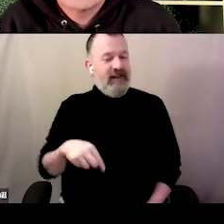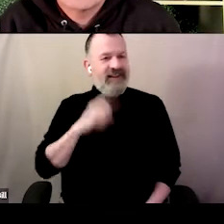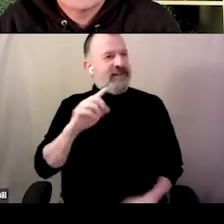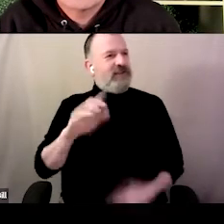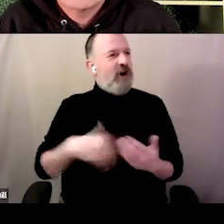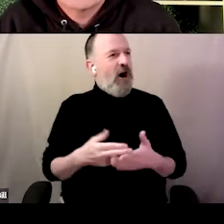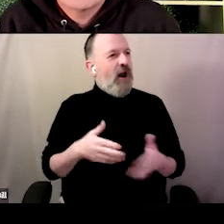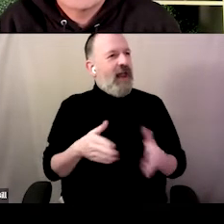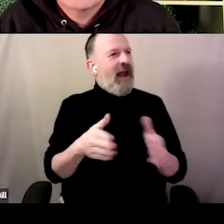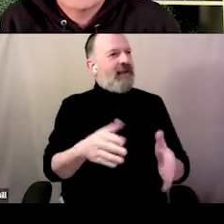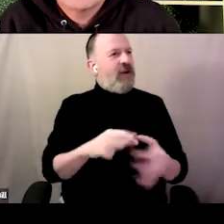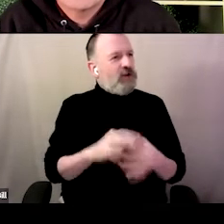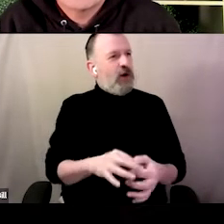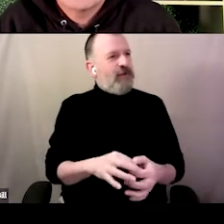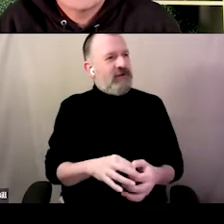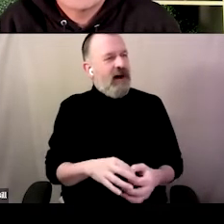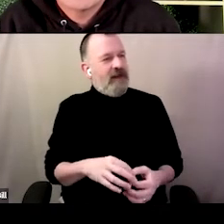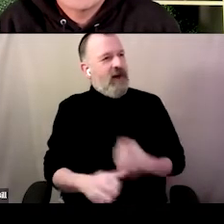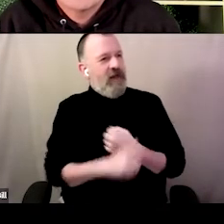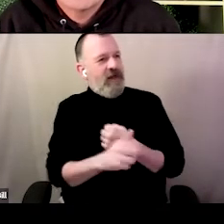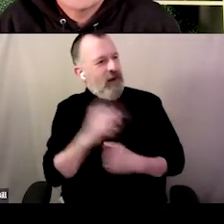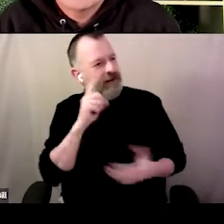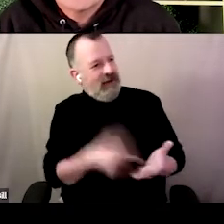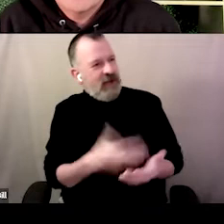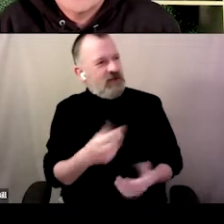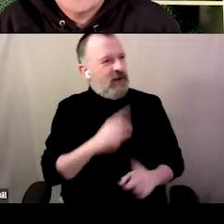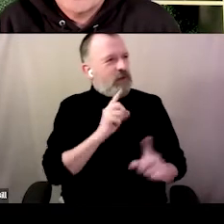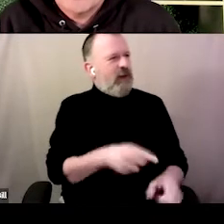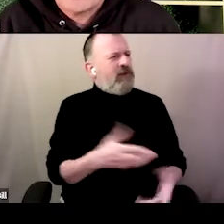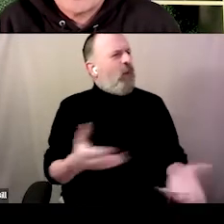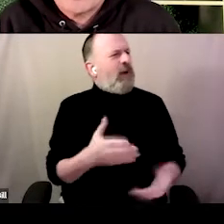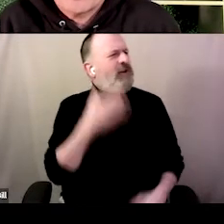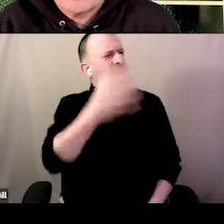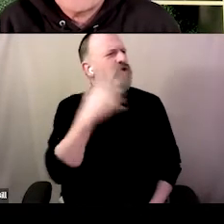tech detection and response. What does the future look like from your experiences.